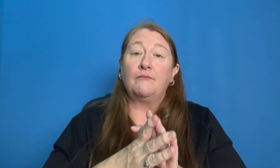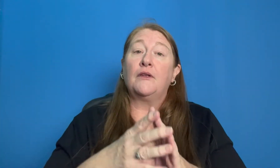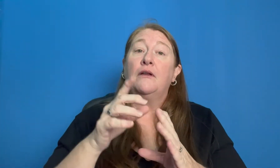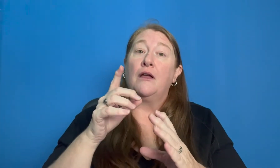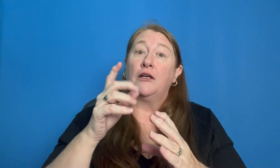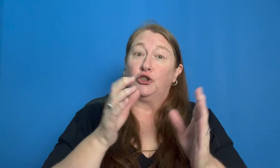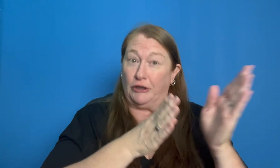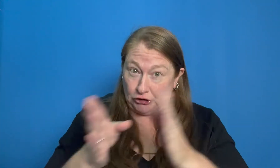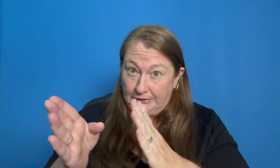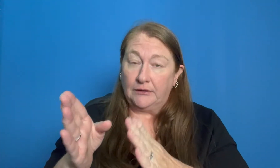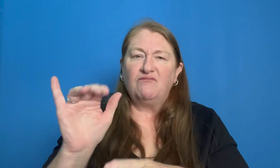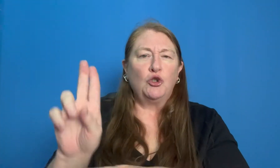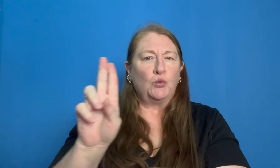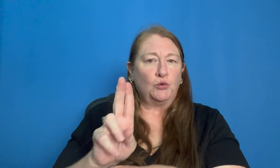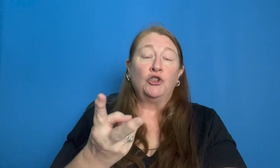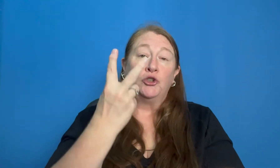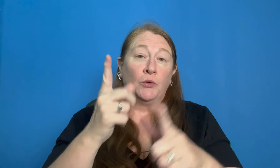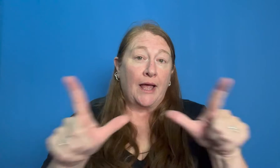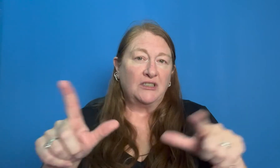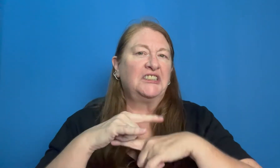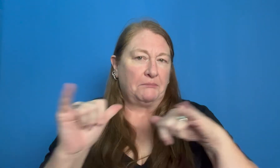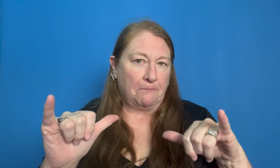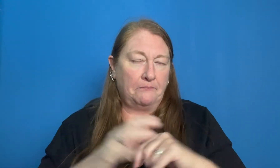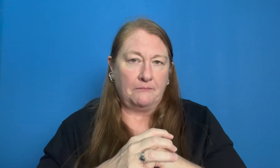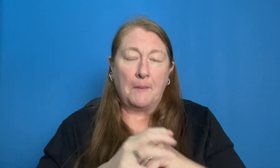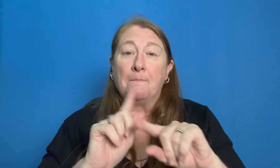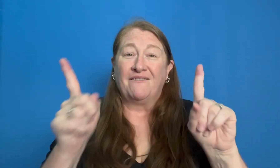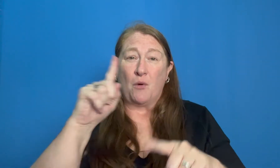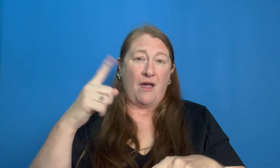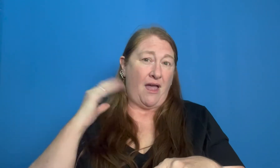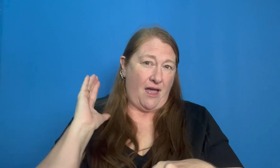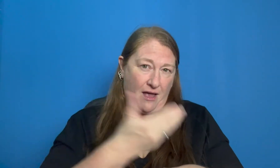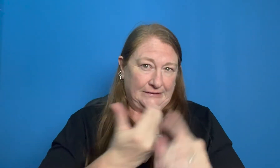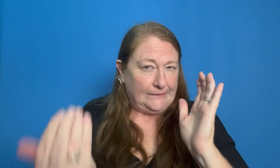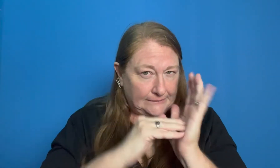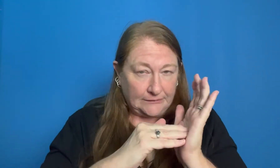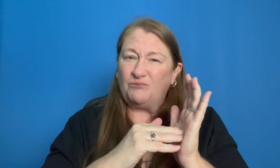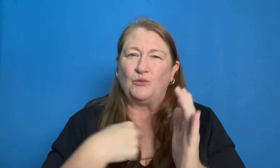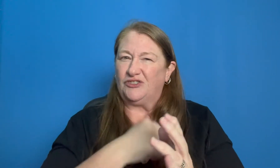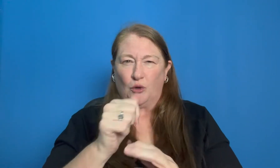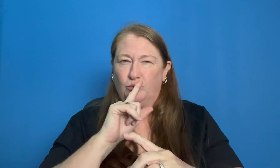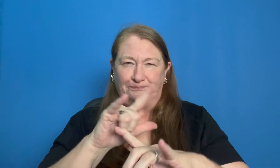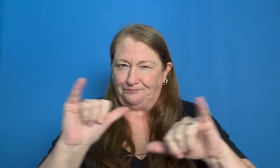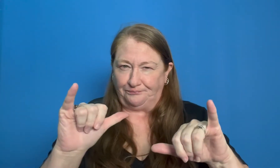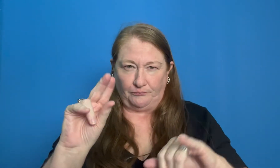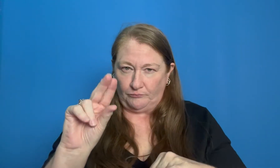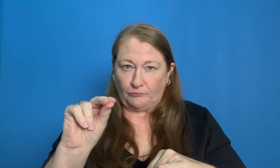is that it is a strategy that uses two languages at the same time, but again, for our purposes, we do not use them at the same time